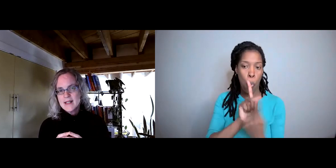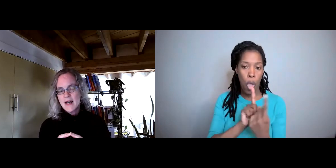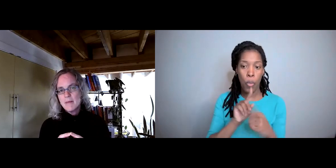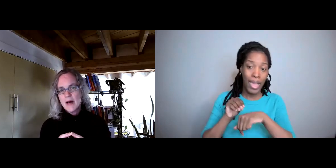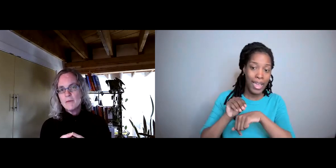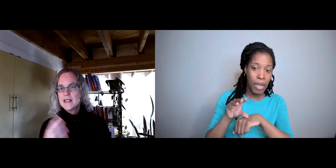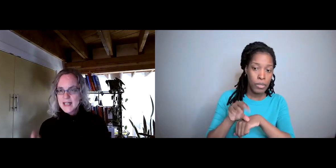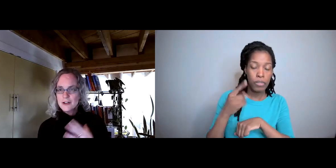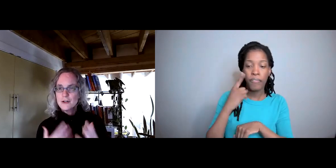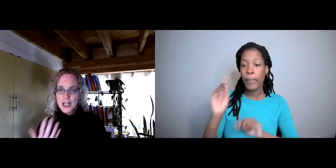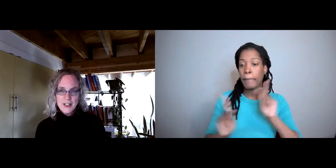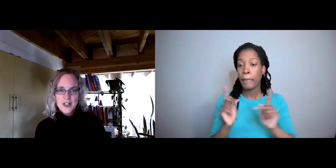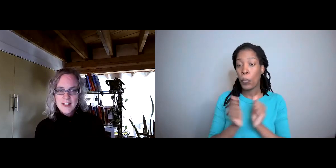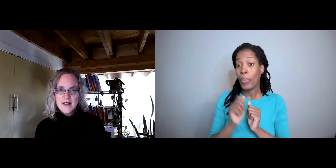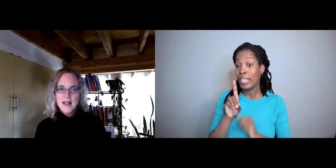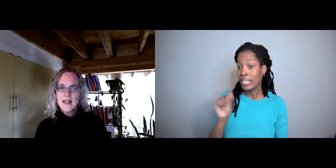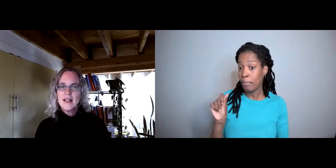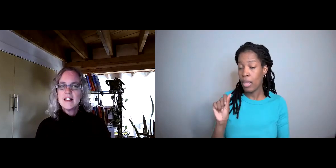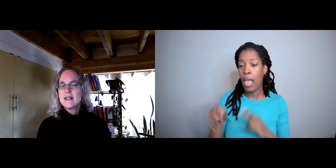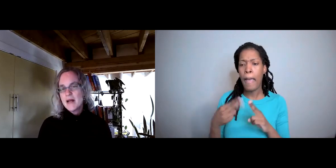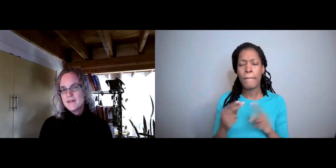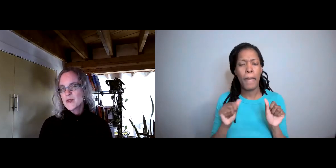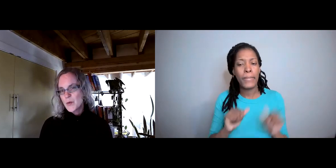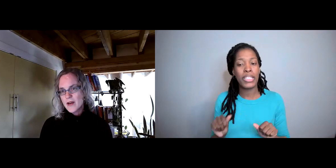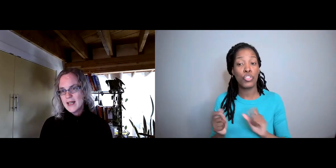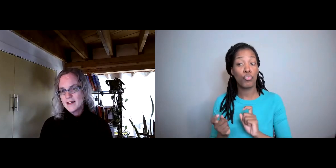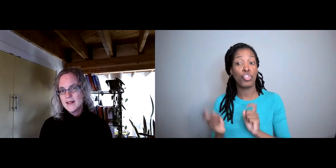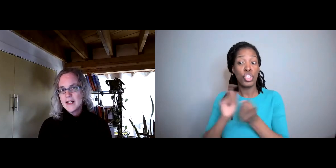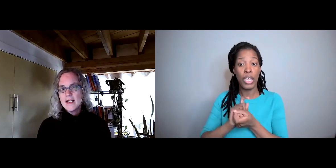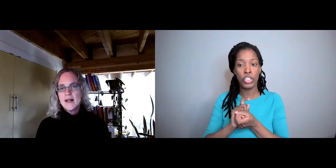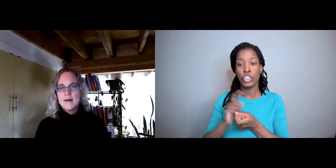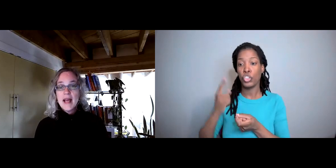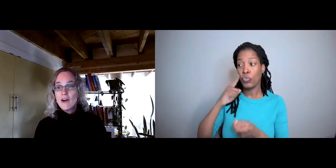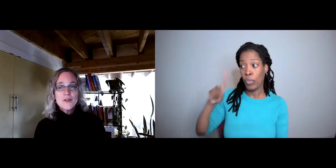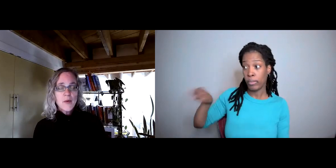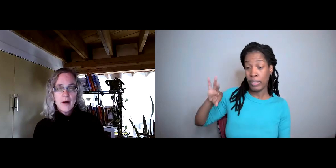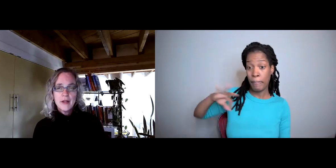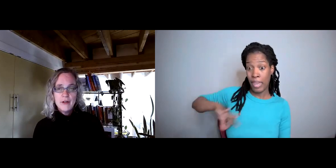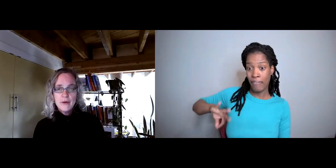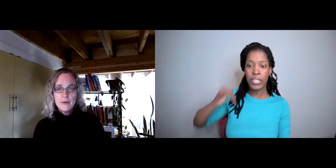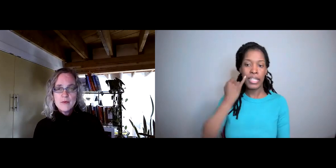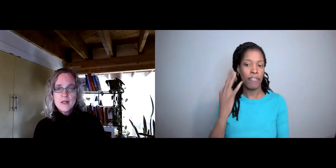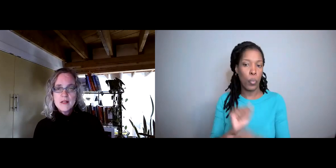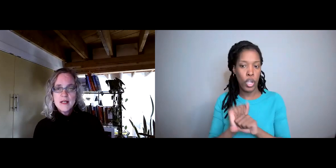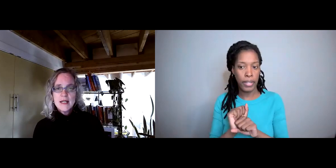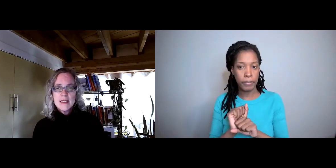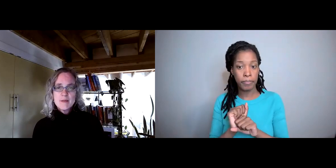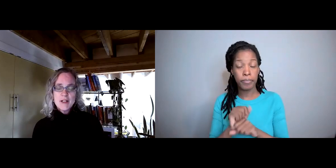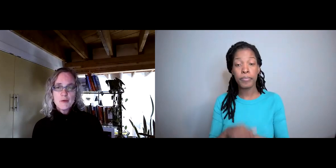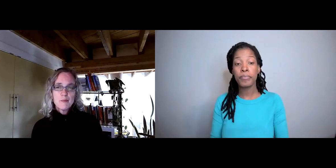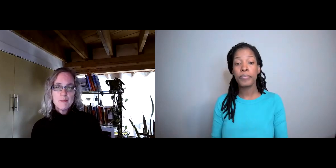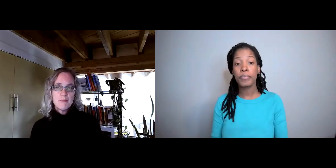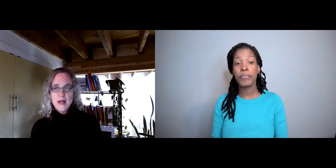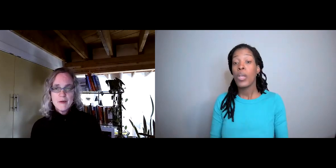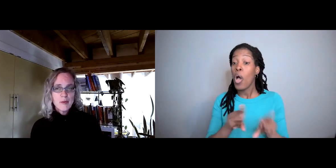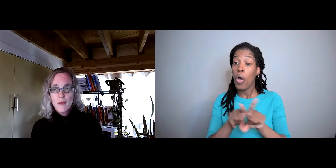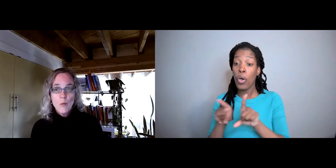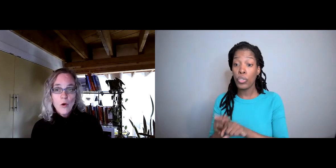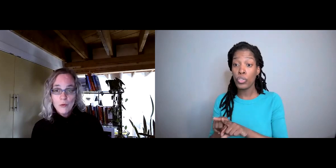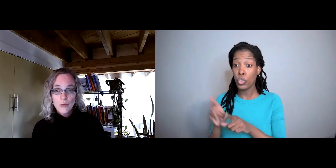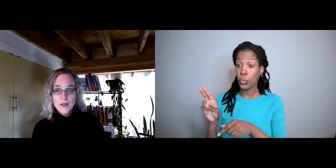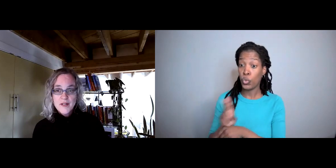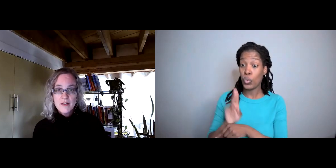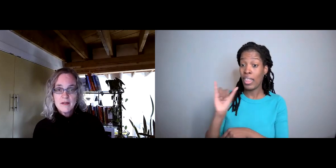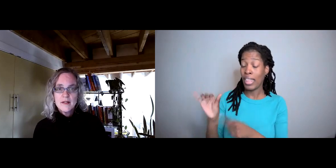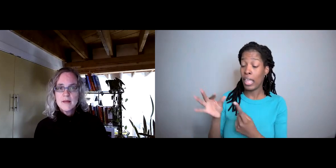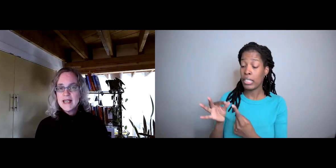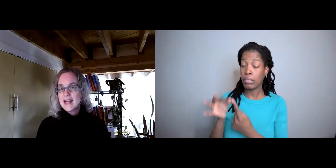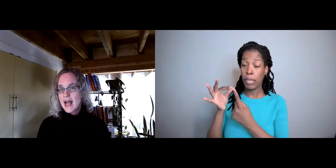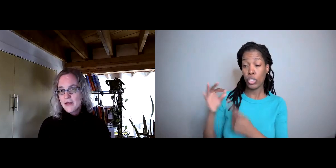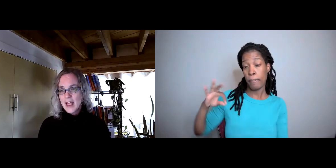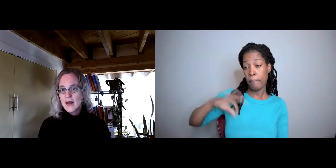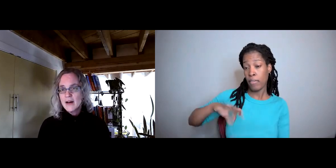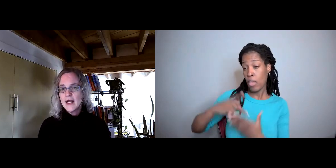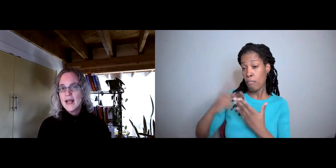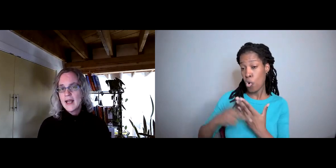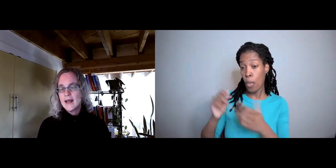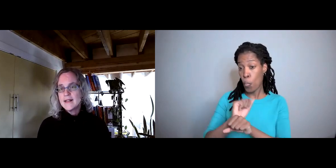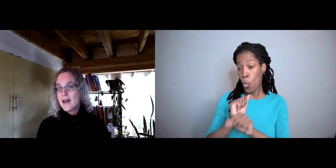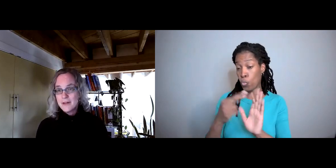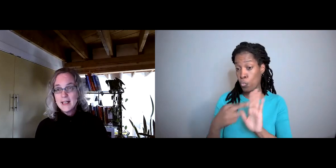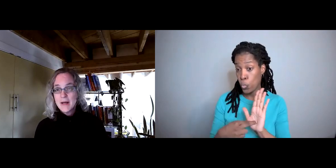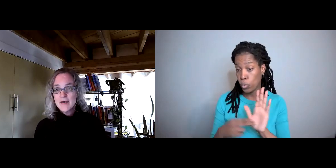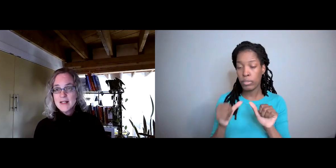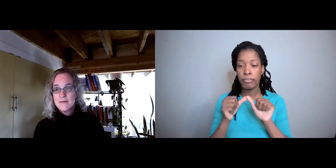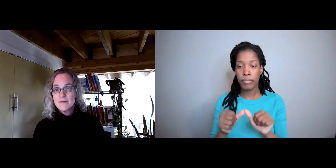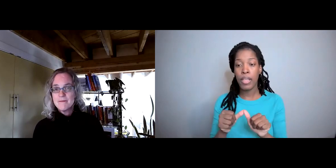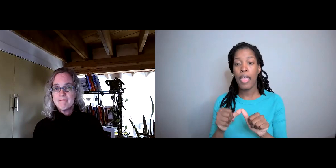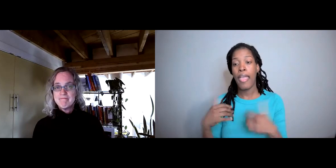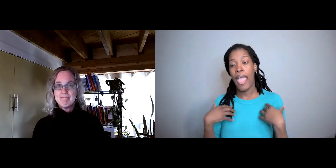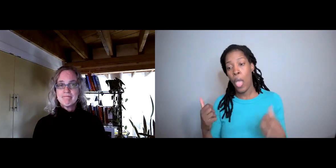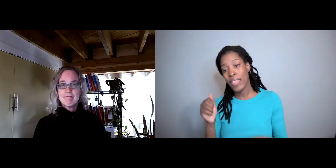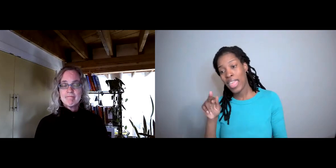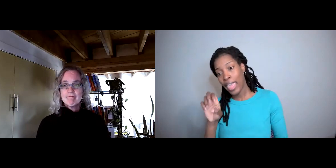About potential changes to benefits when working. And also, how do you use special benefit program work rules to maintain health care and other needed benefits?